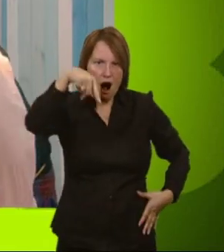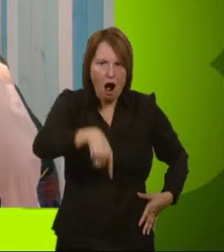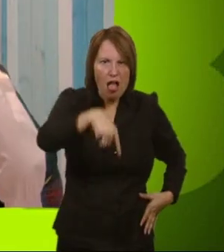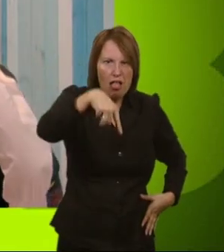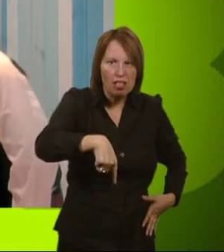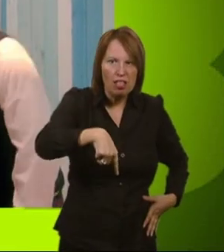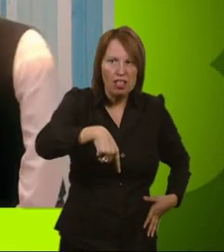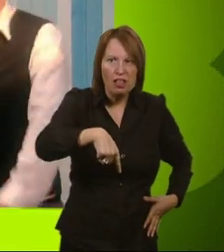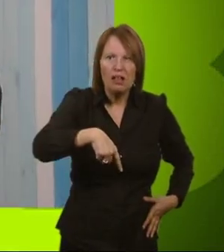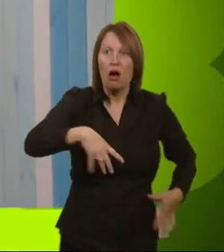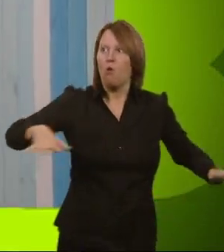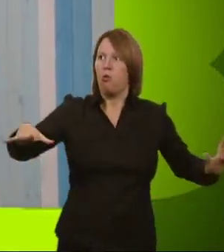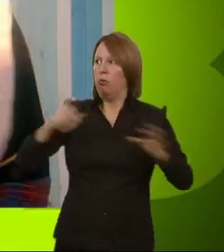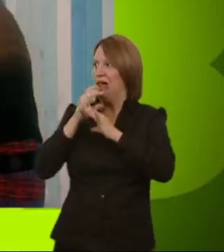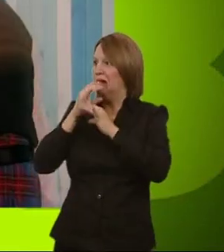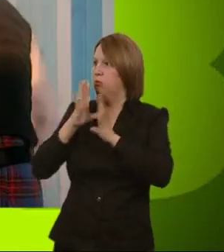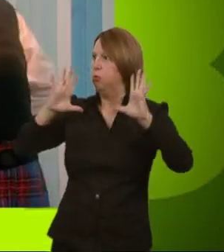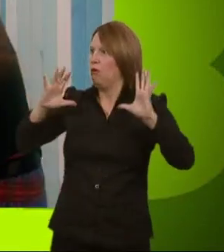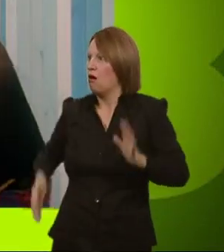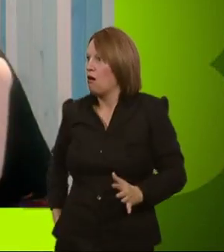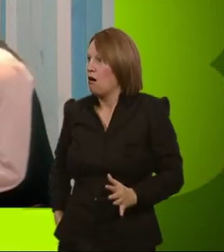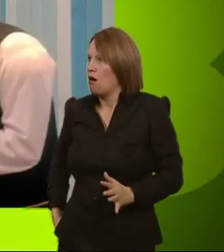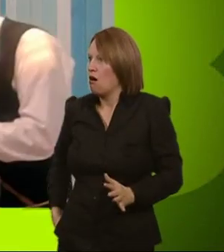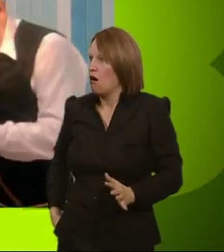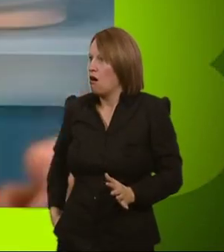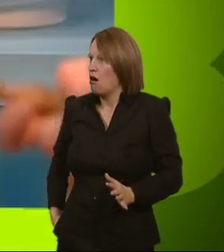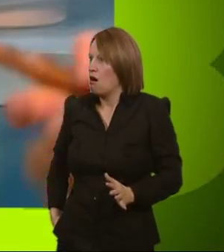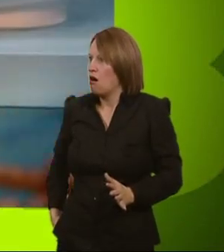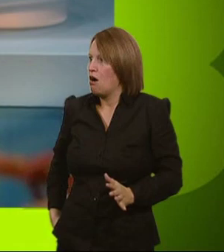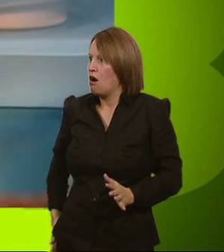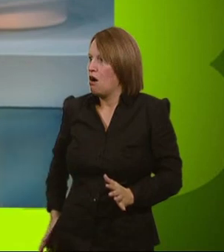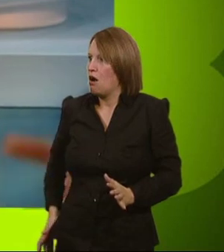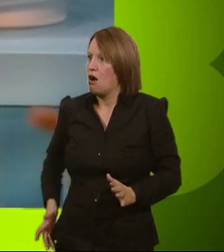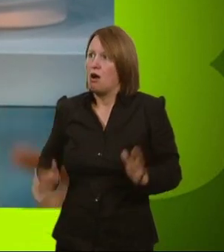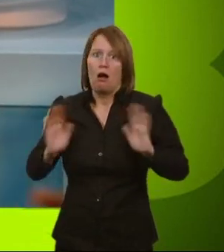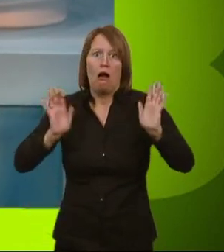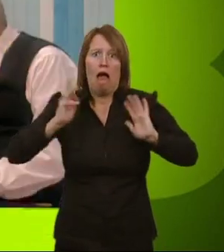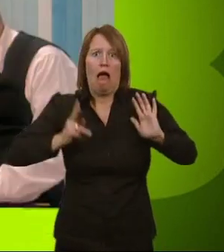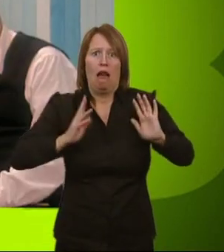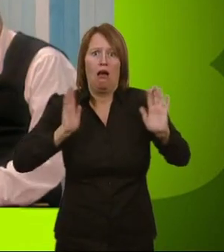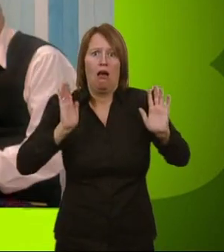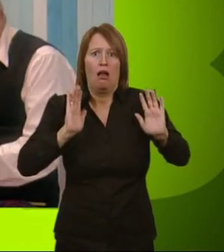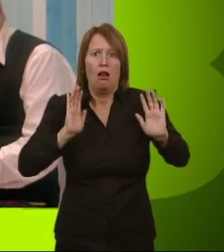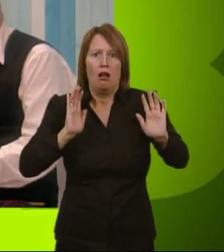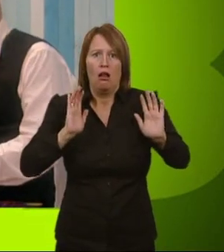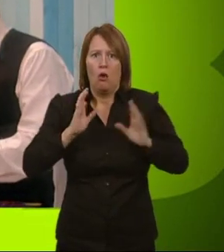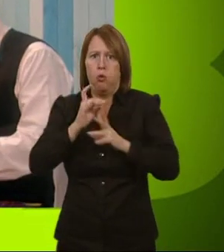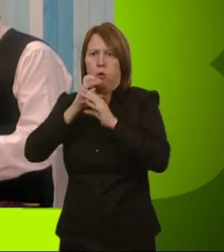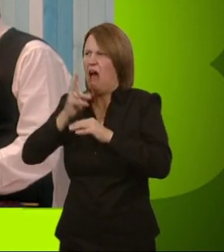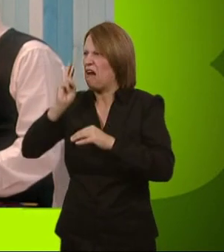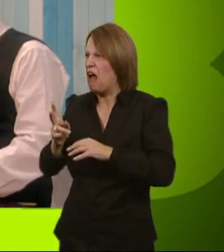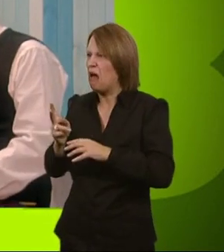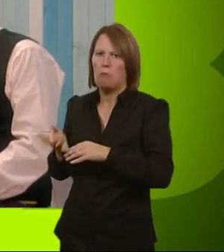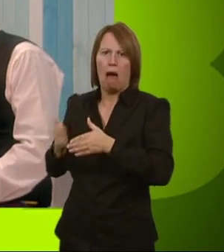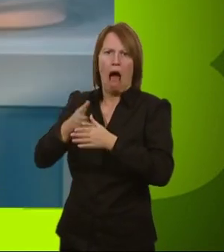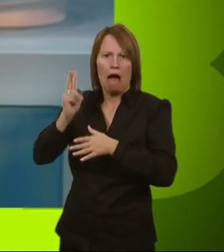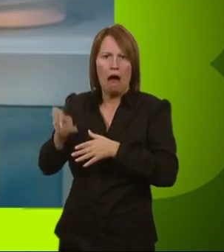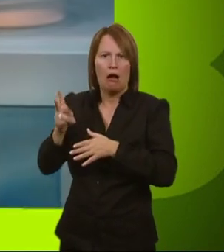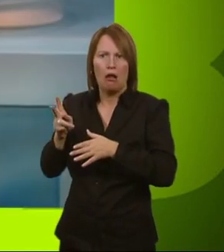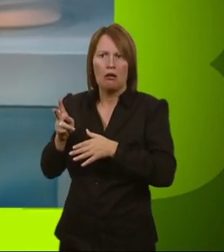bath again again what a bag pipe recyle at a time like this sorry